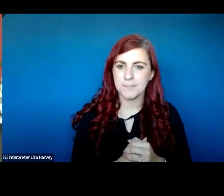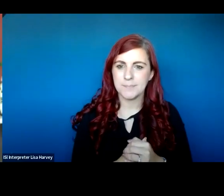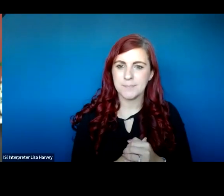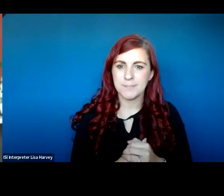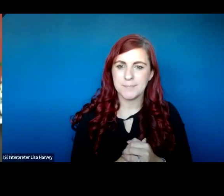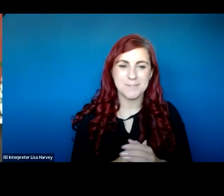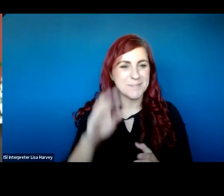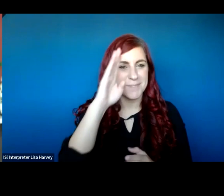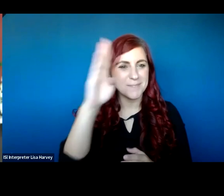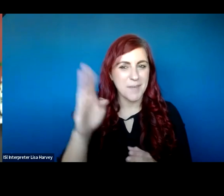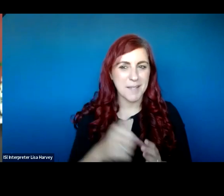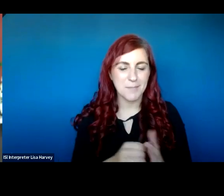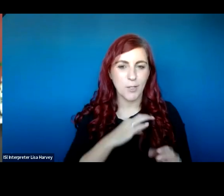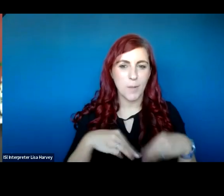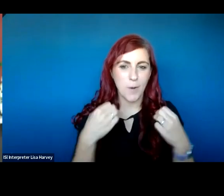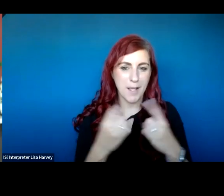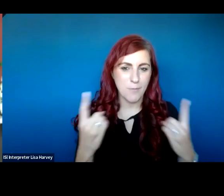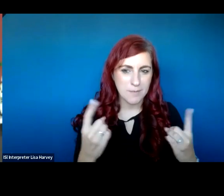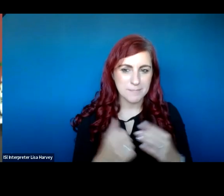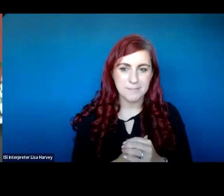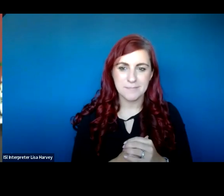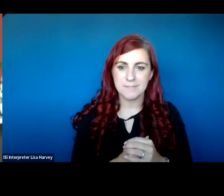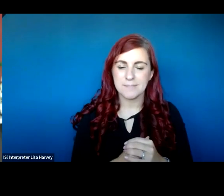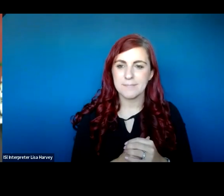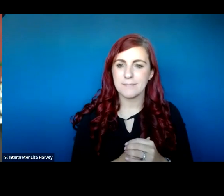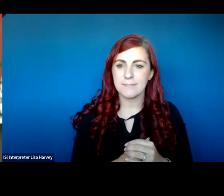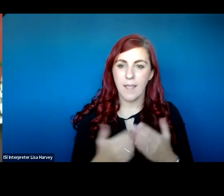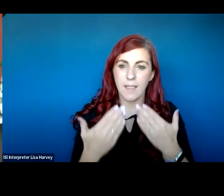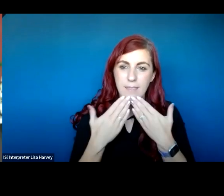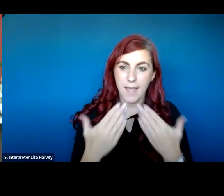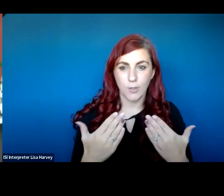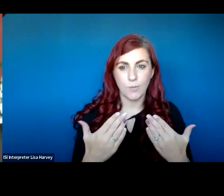Hi, good morning everybody and thank you very much to Catherine and